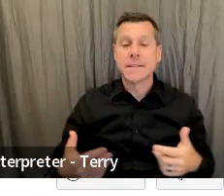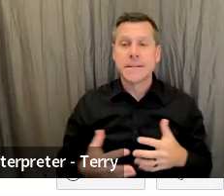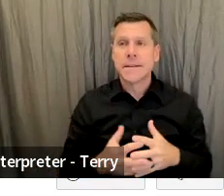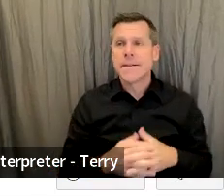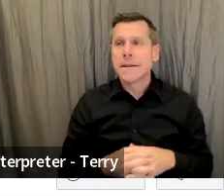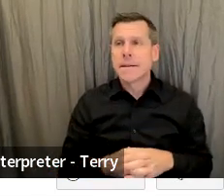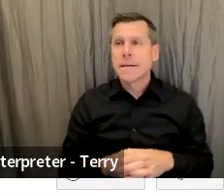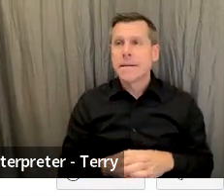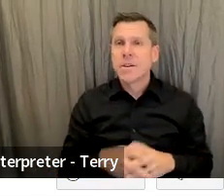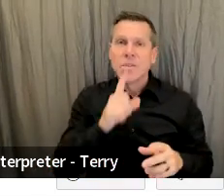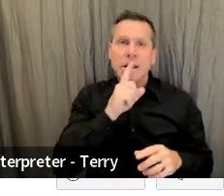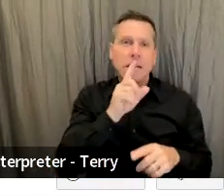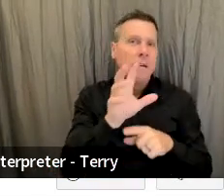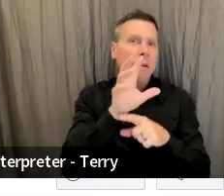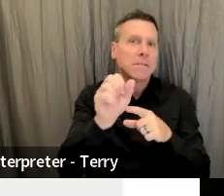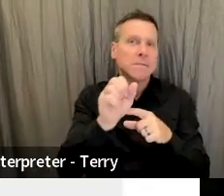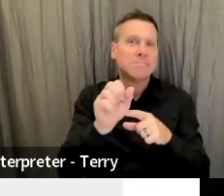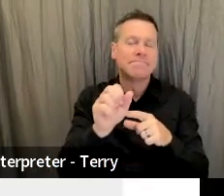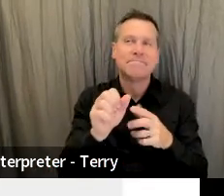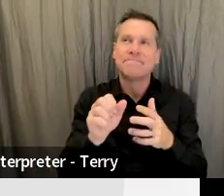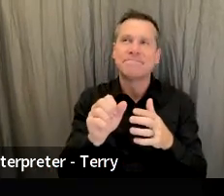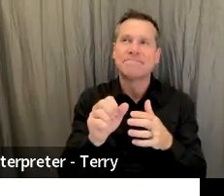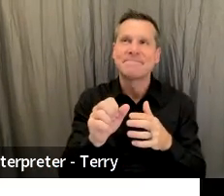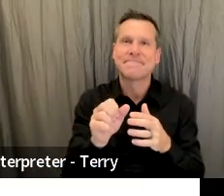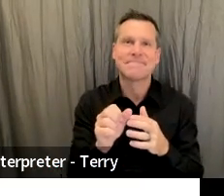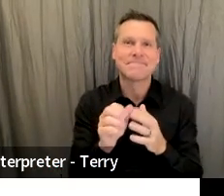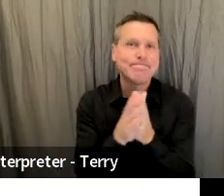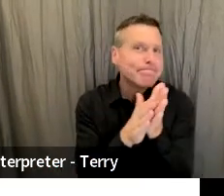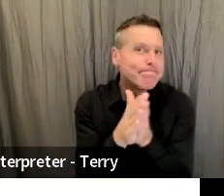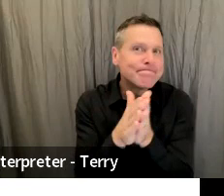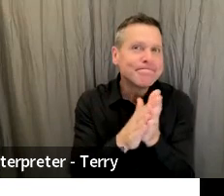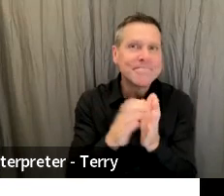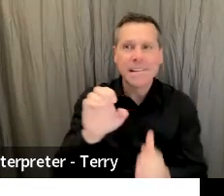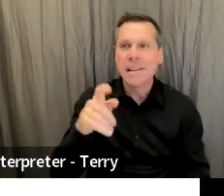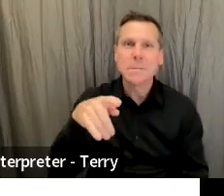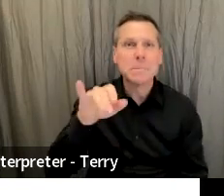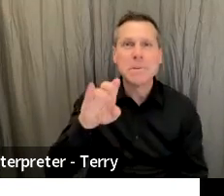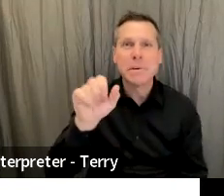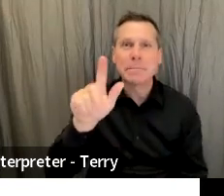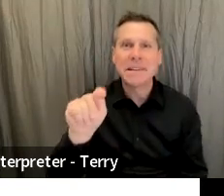an awesome experiment, if you will, in collaborative work with other faculty members in our department.